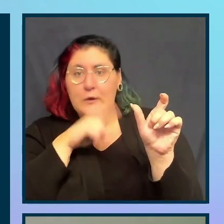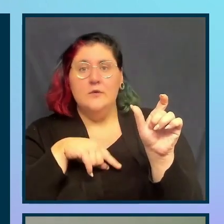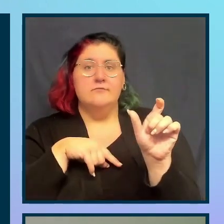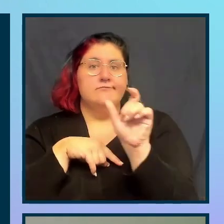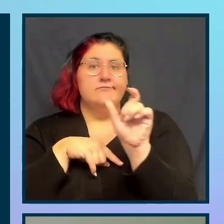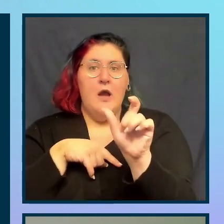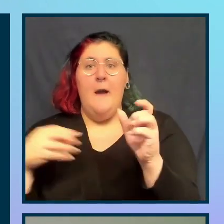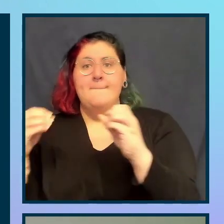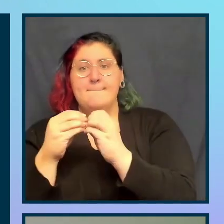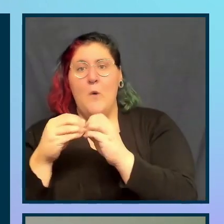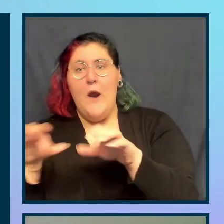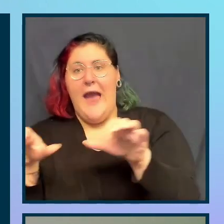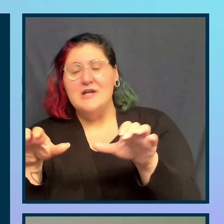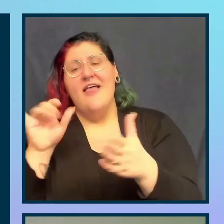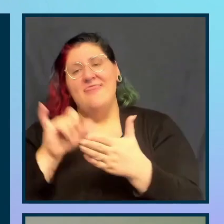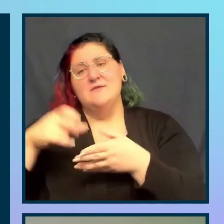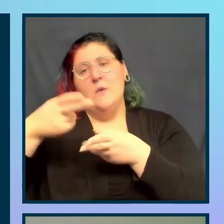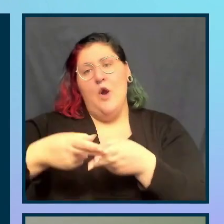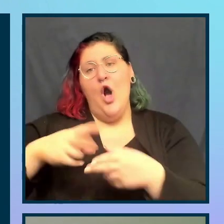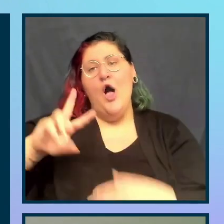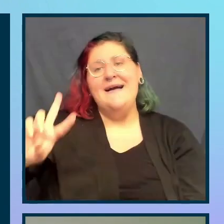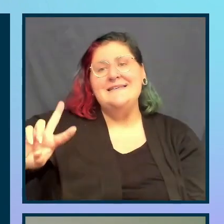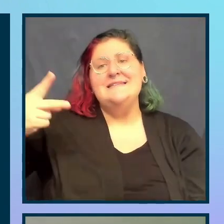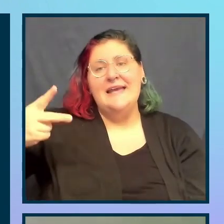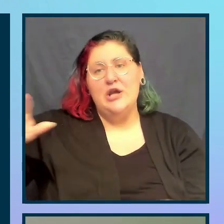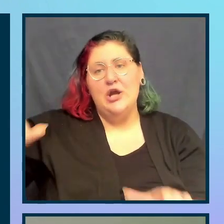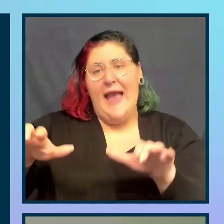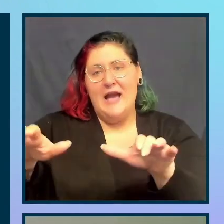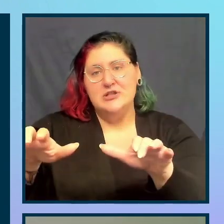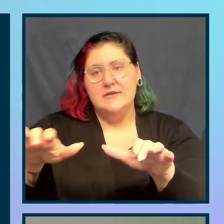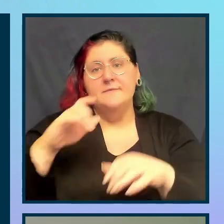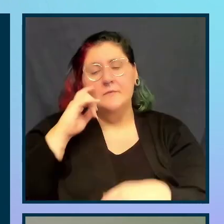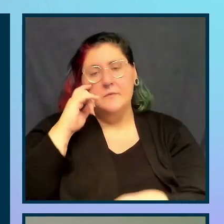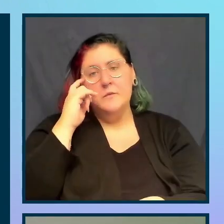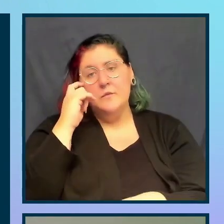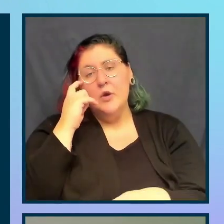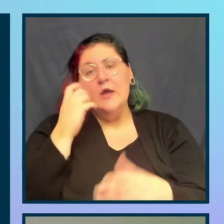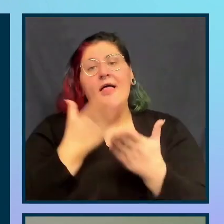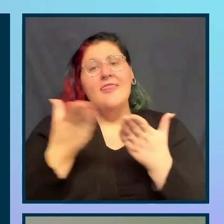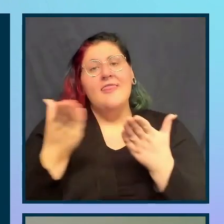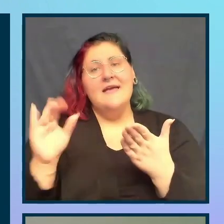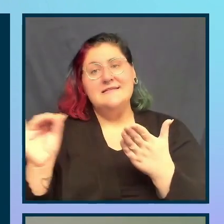on the participant itself. Things like a list of documents might have edit,